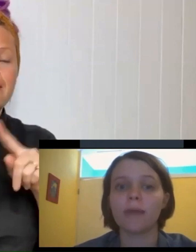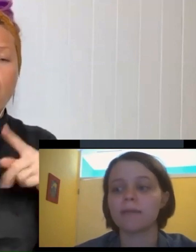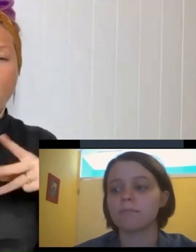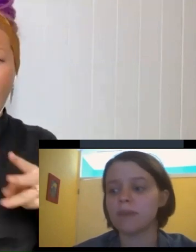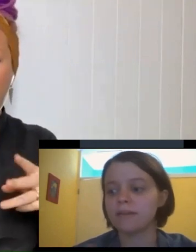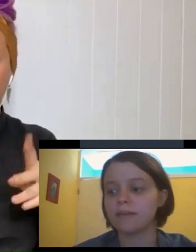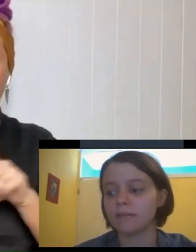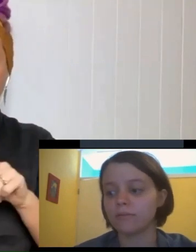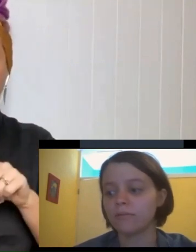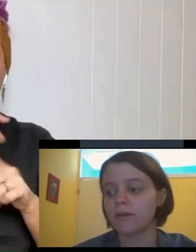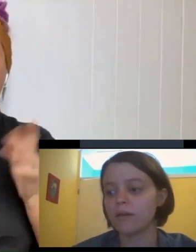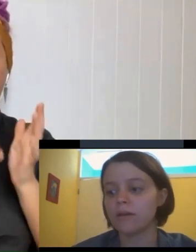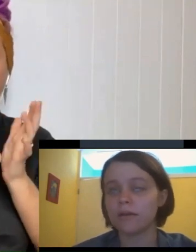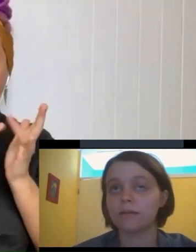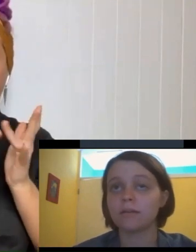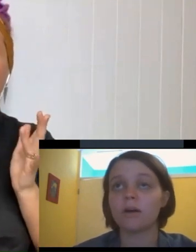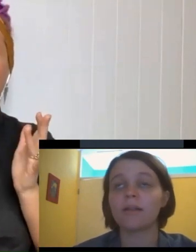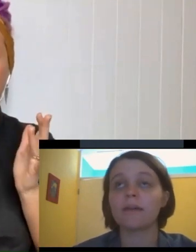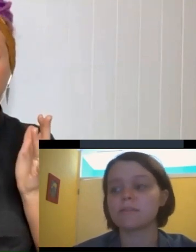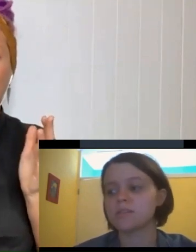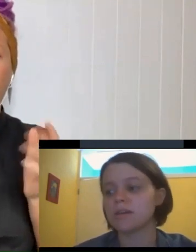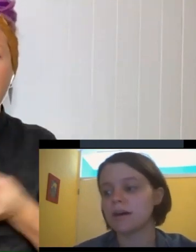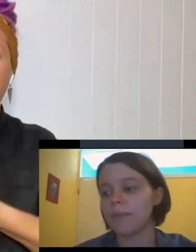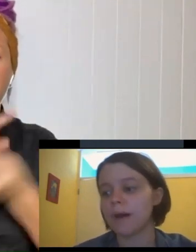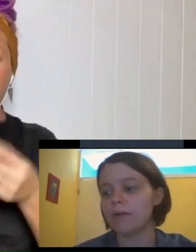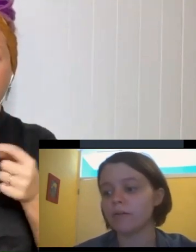we had a meeting in earlier this year about